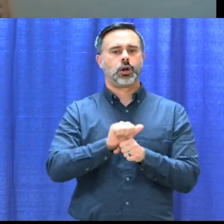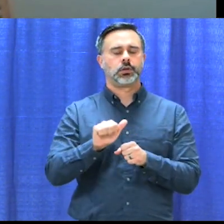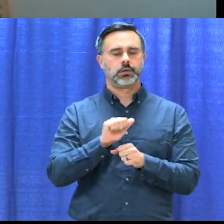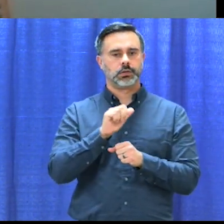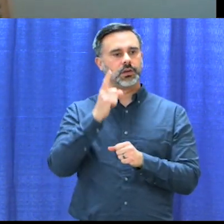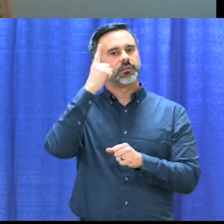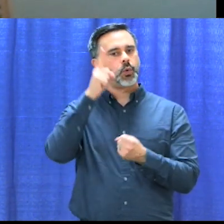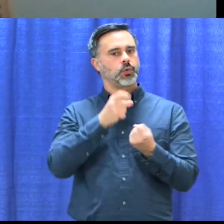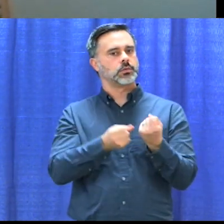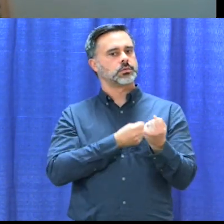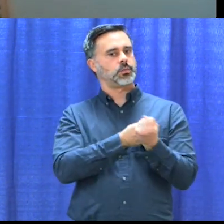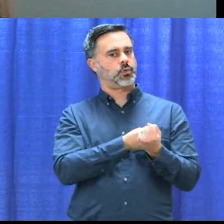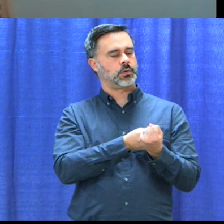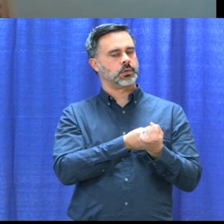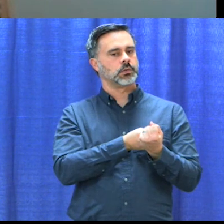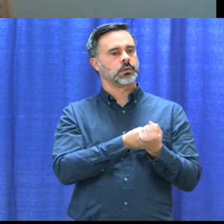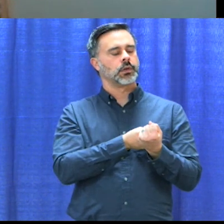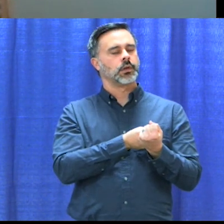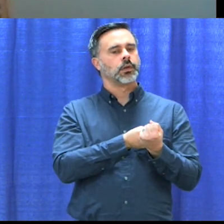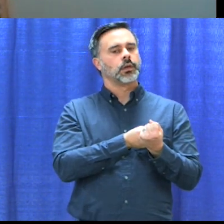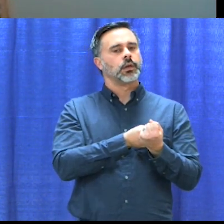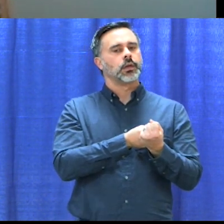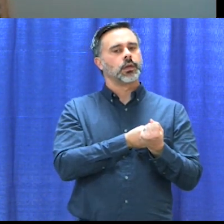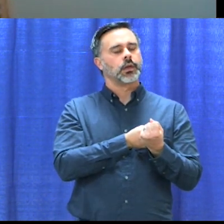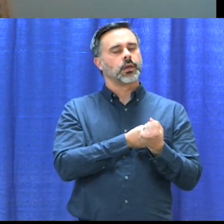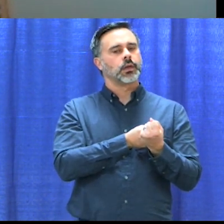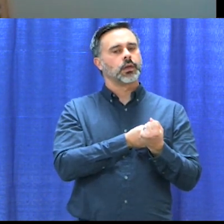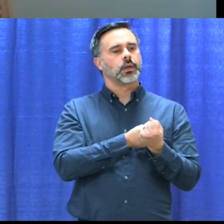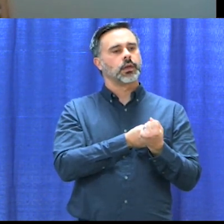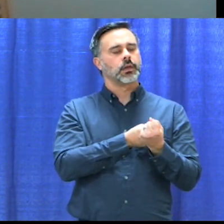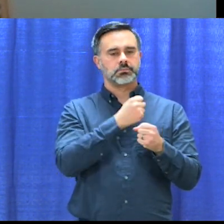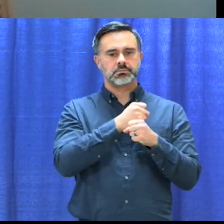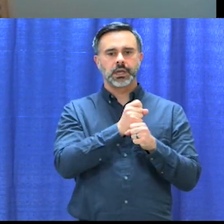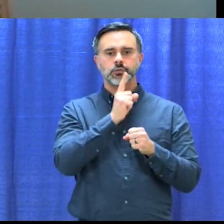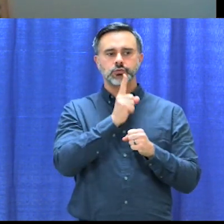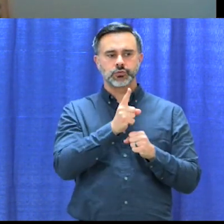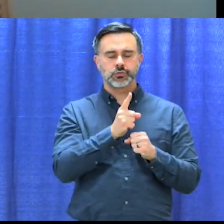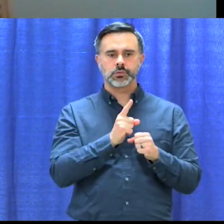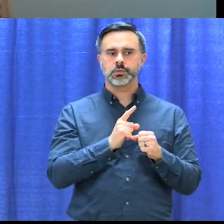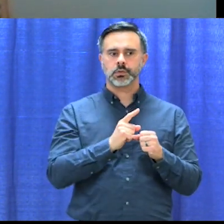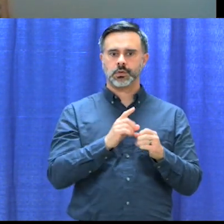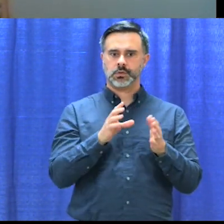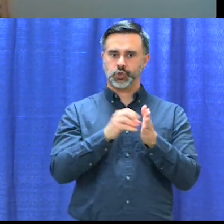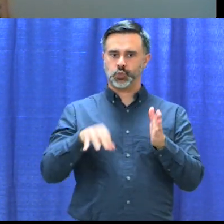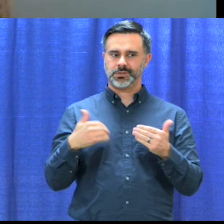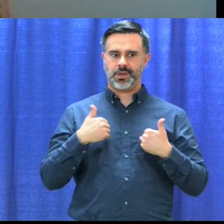of ensuring access and connectivity for students.